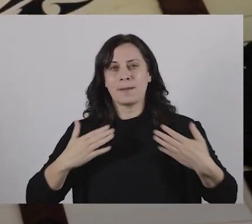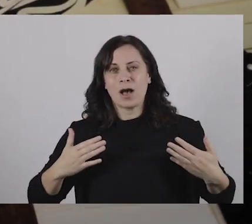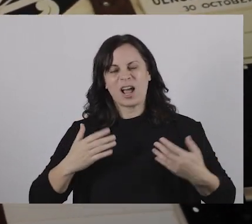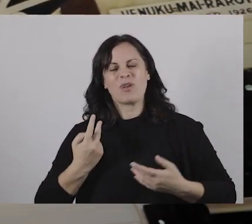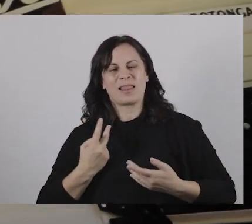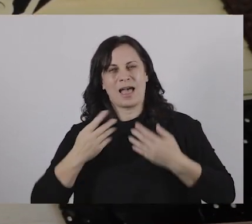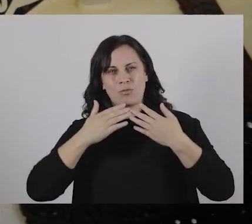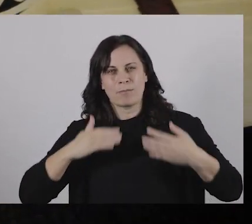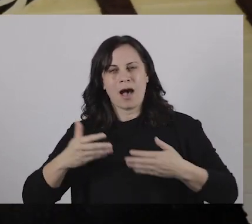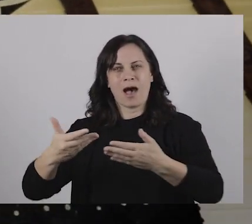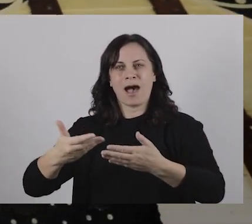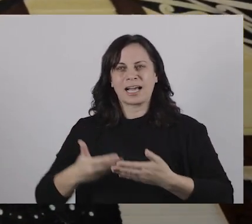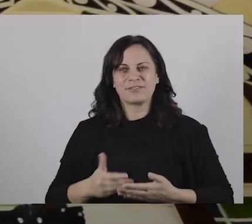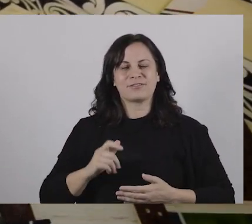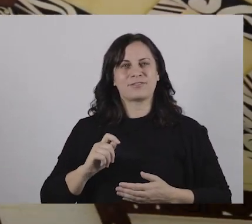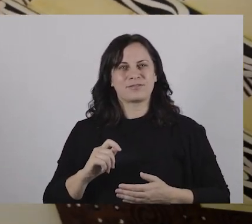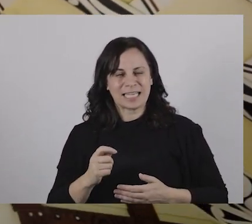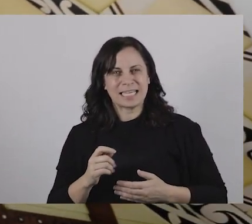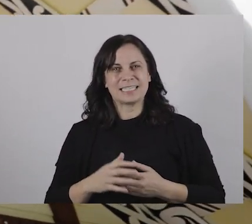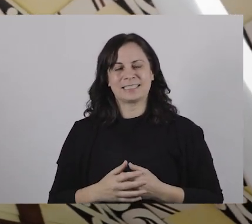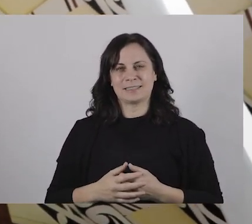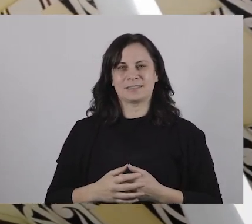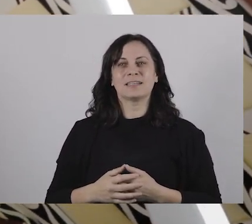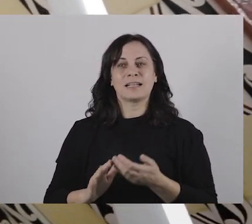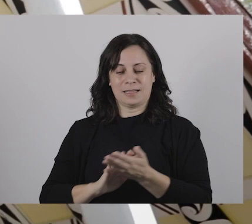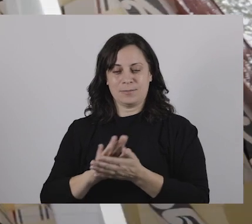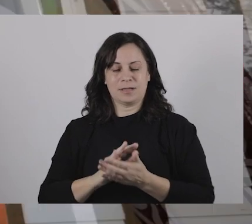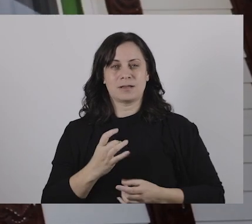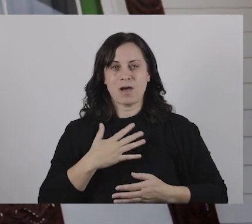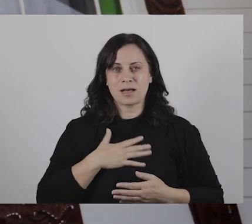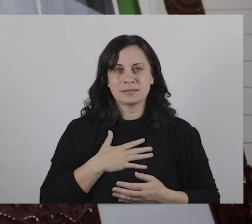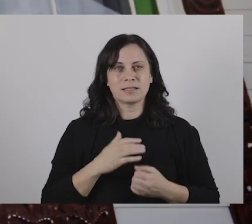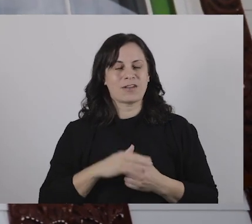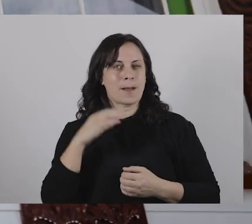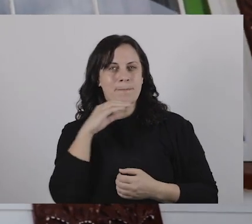was that he gave the keys to the marae, and it was because of that act